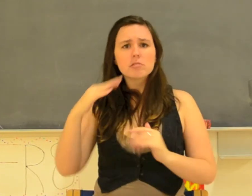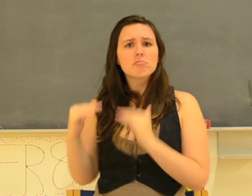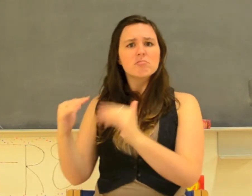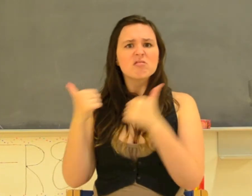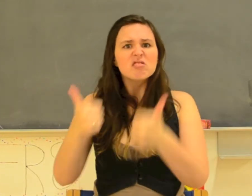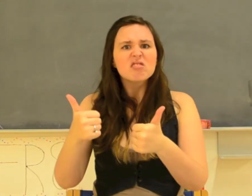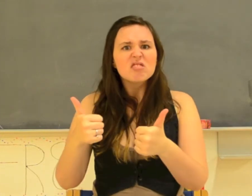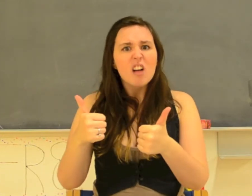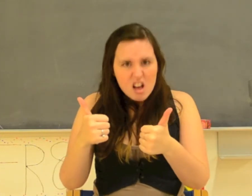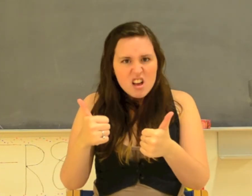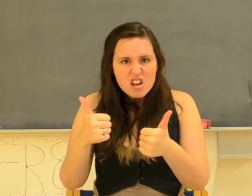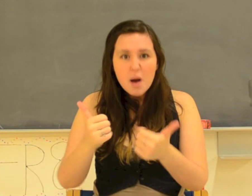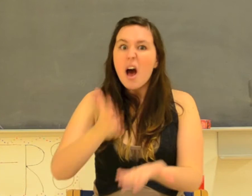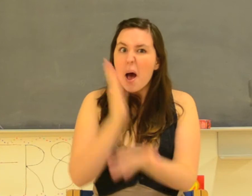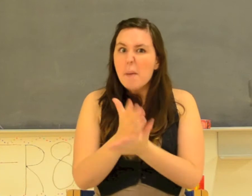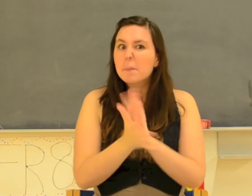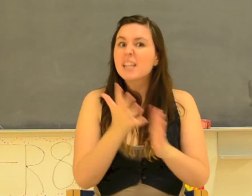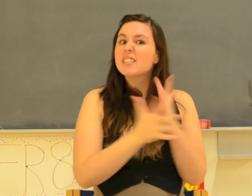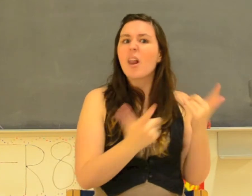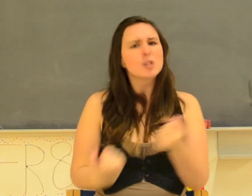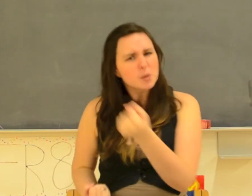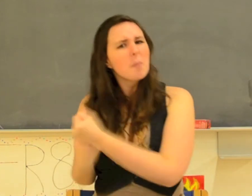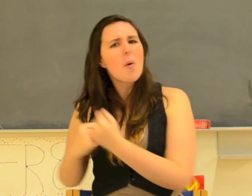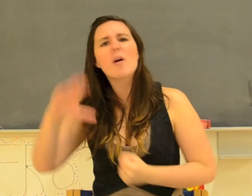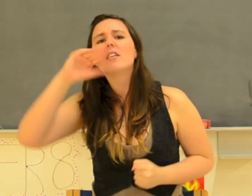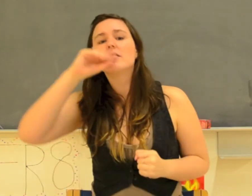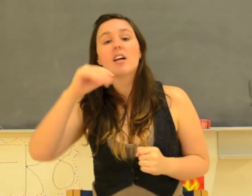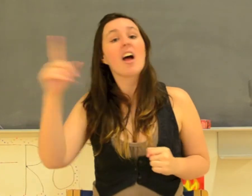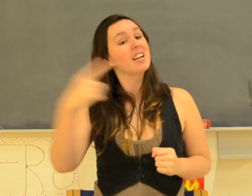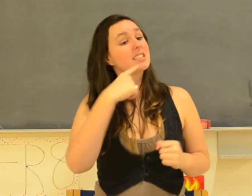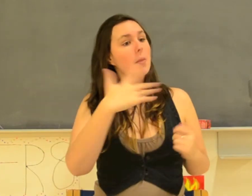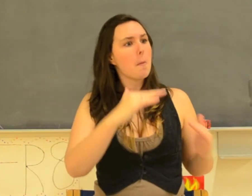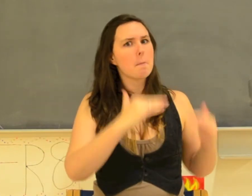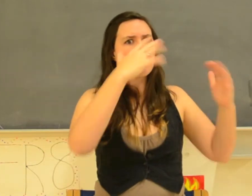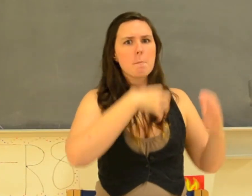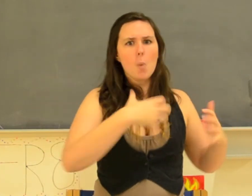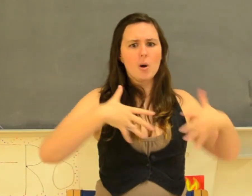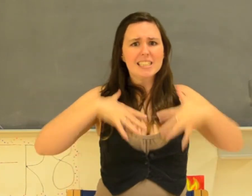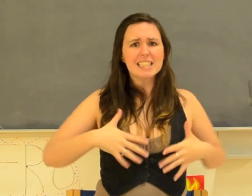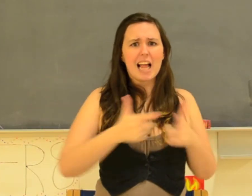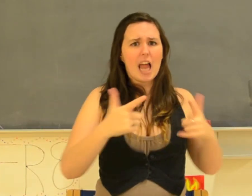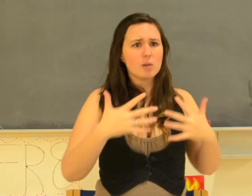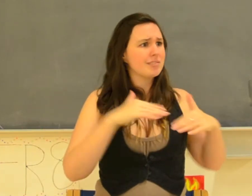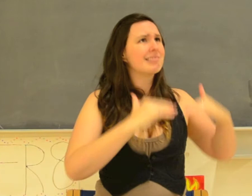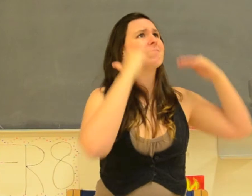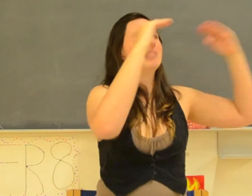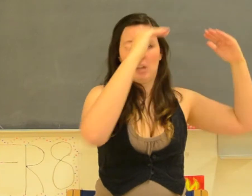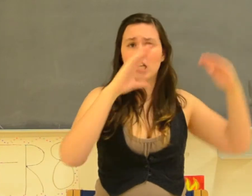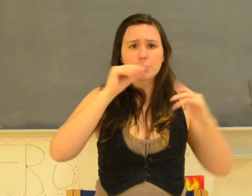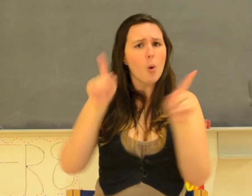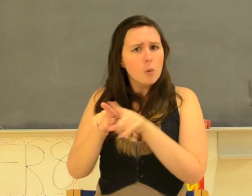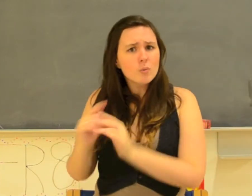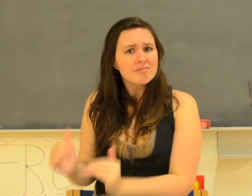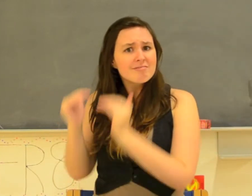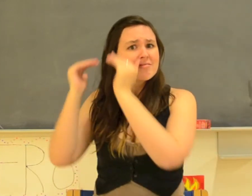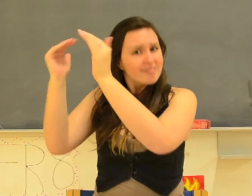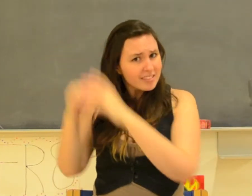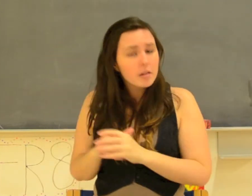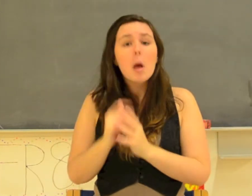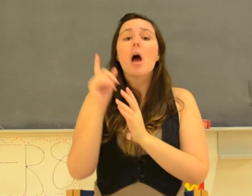speech. In fact the better acquired Sign Language is, the highly developed the speech skill is. This does not mean